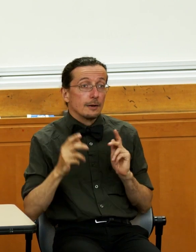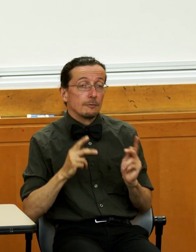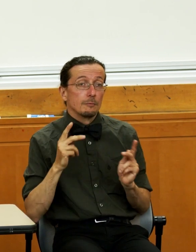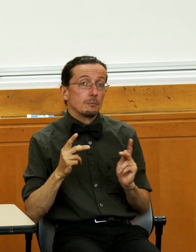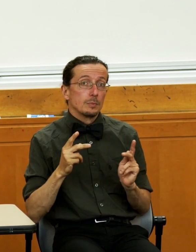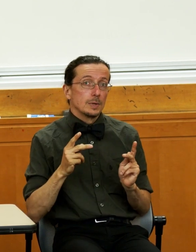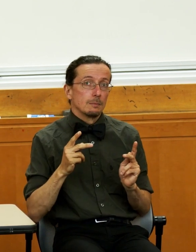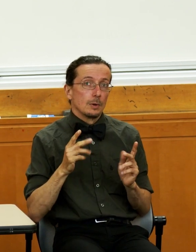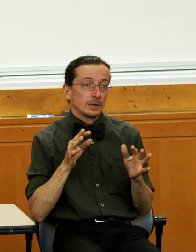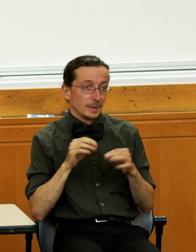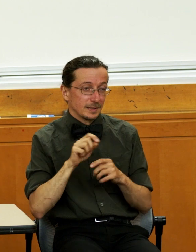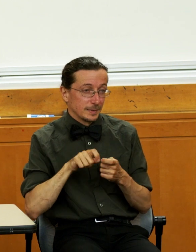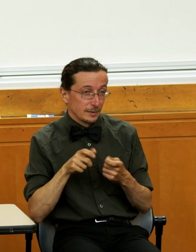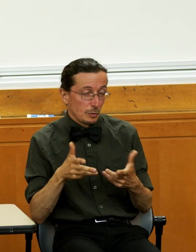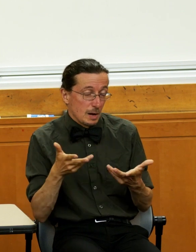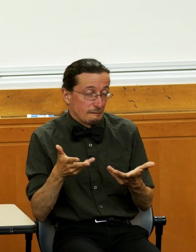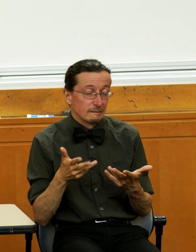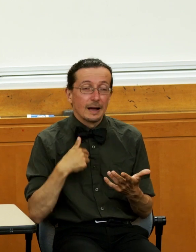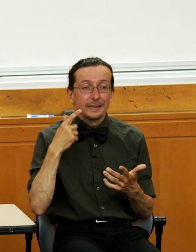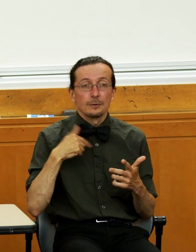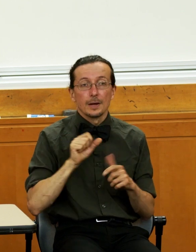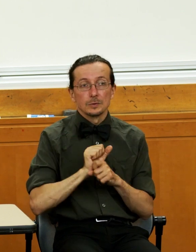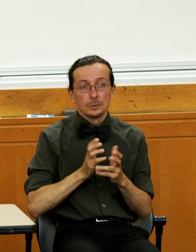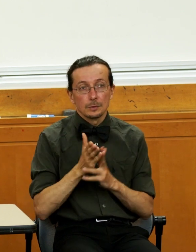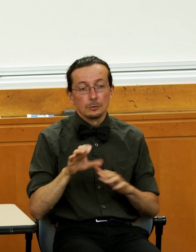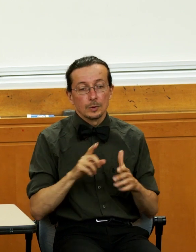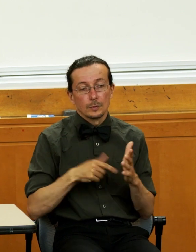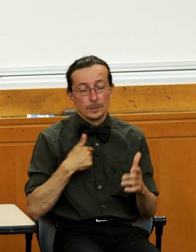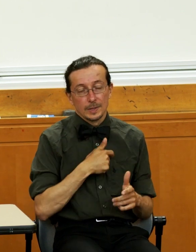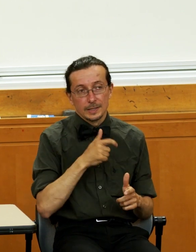I think we just have to work through doing what we need to do in terms of disclosure,